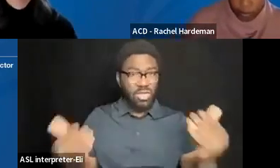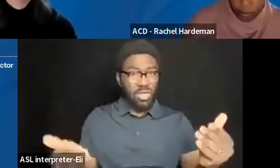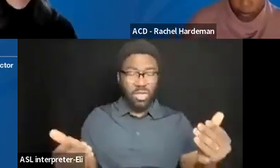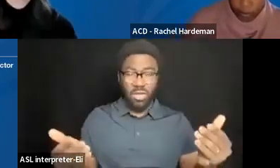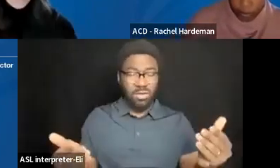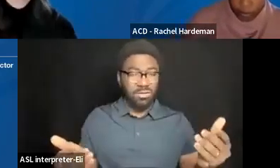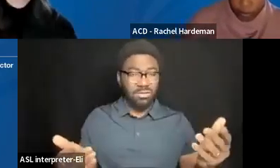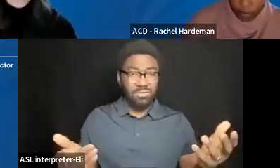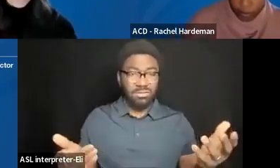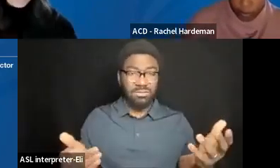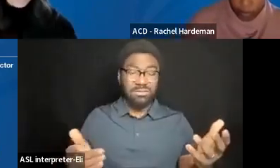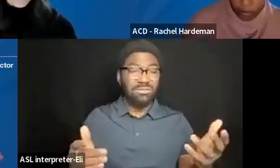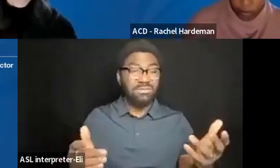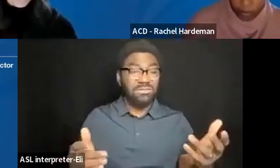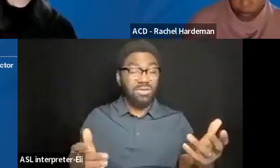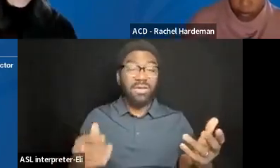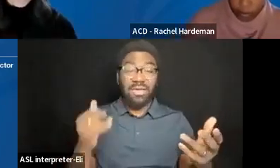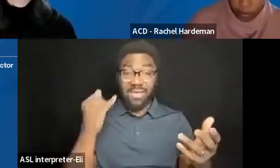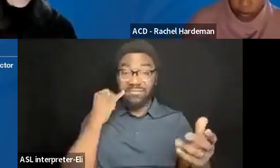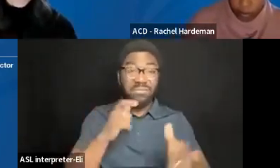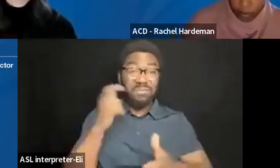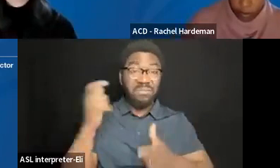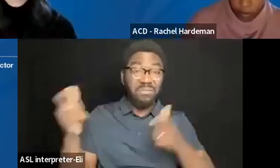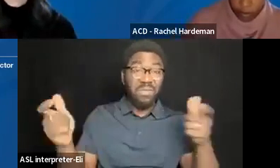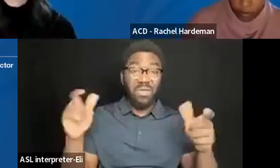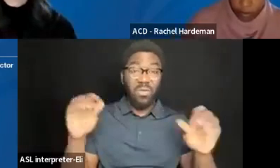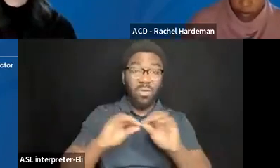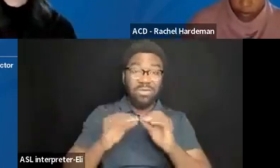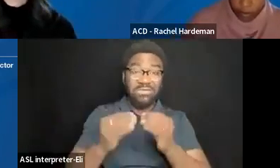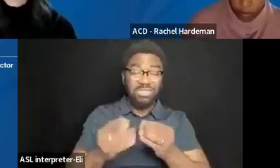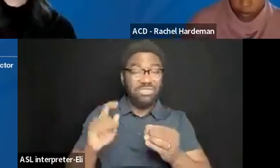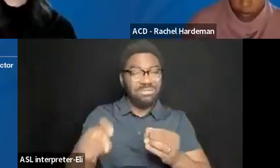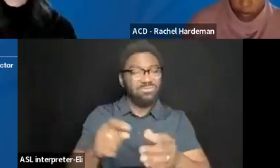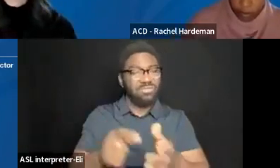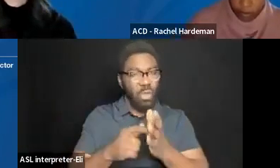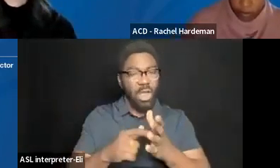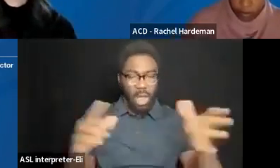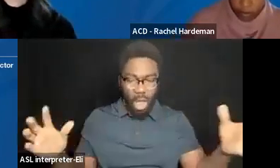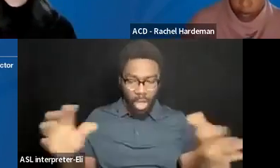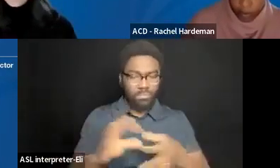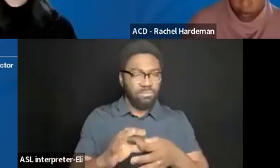like yours needs a lot of that teamwork that is cross-cutting,